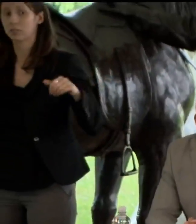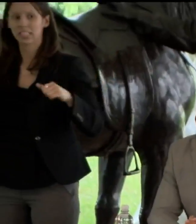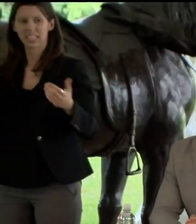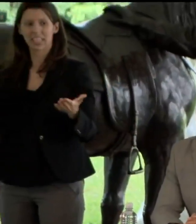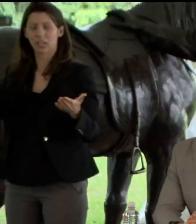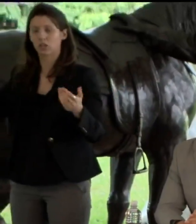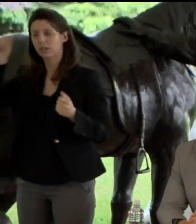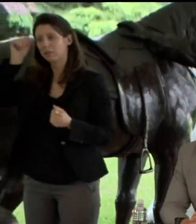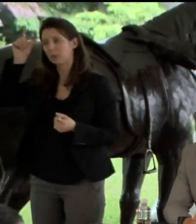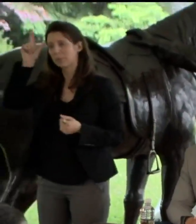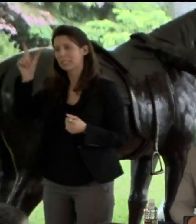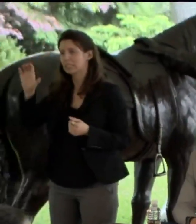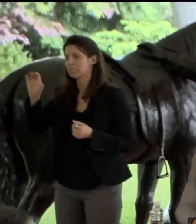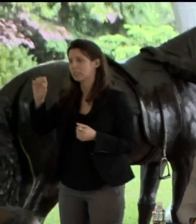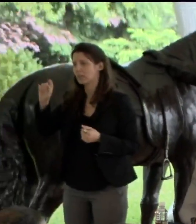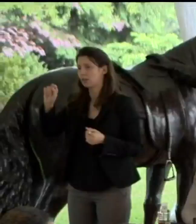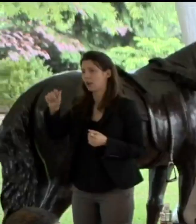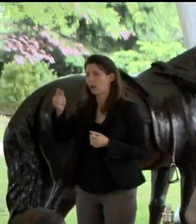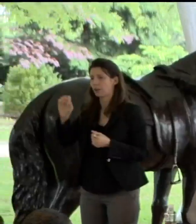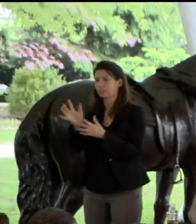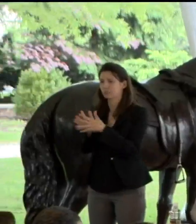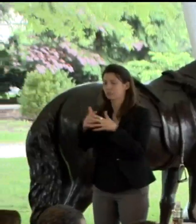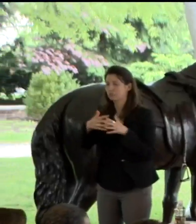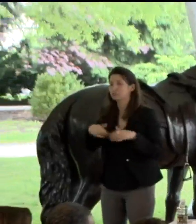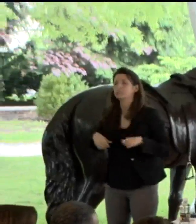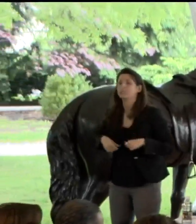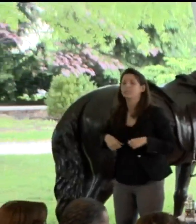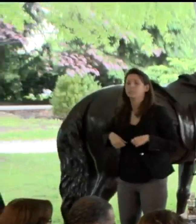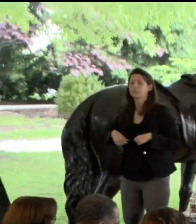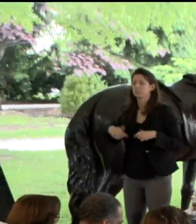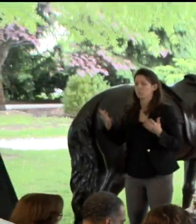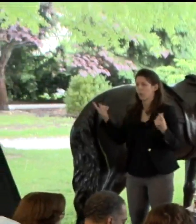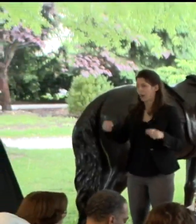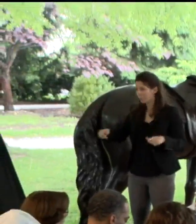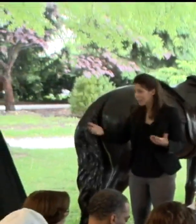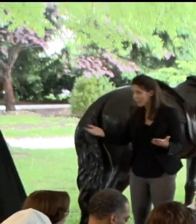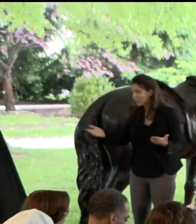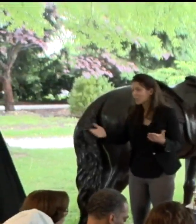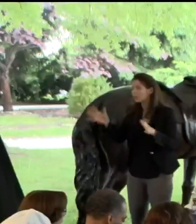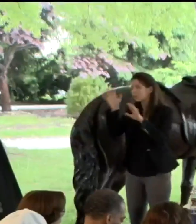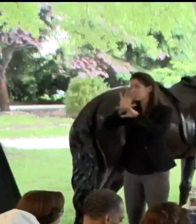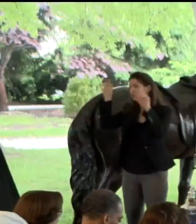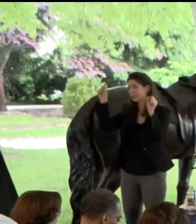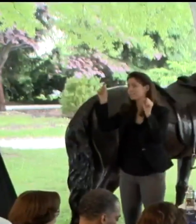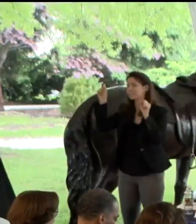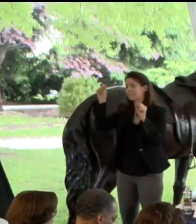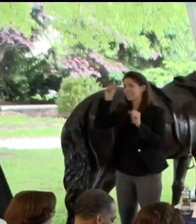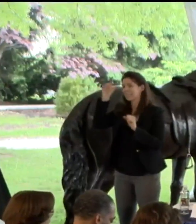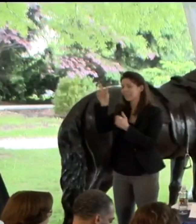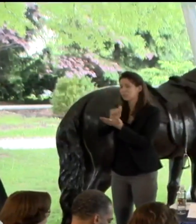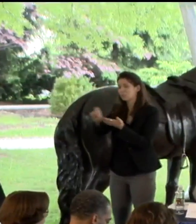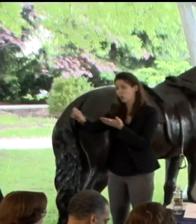ABOUT THE ENTIRE PROCESS. THANK YOU, REPRESENTATIVE.